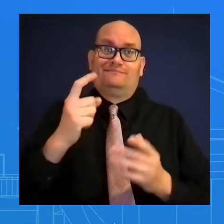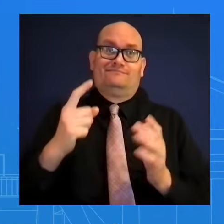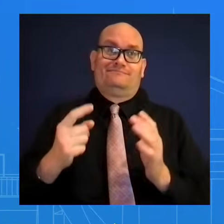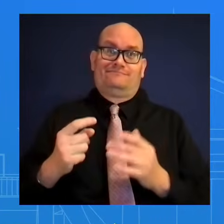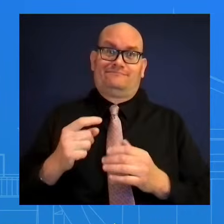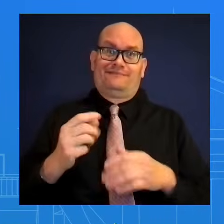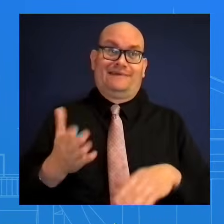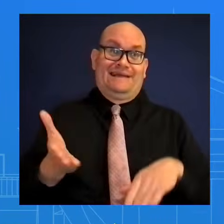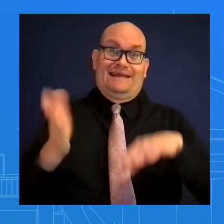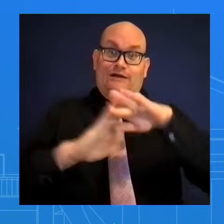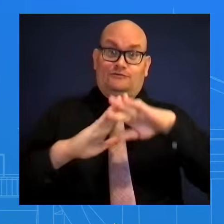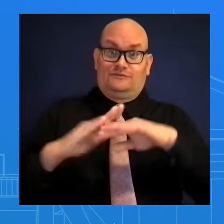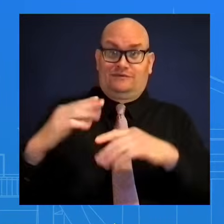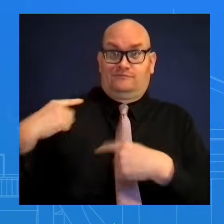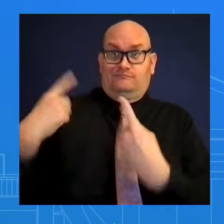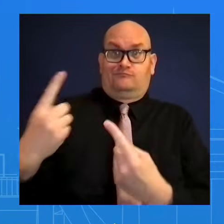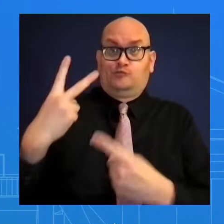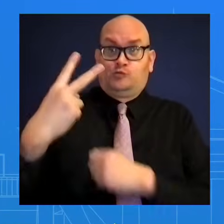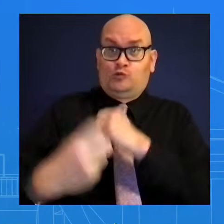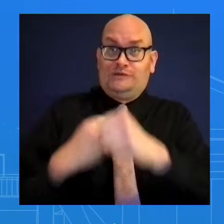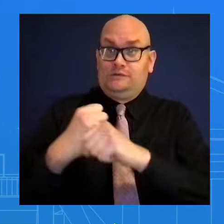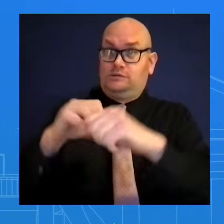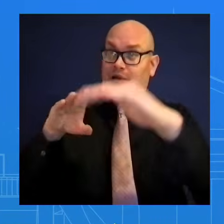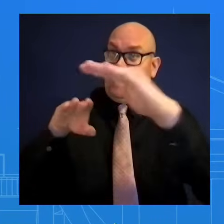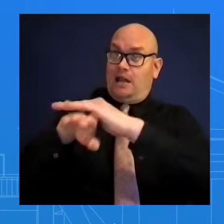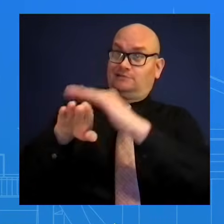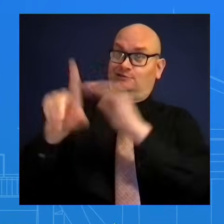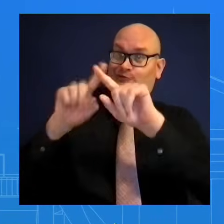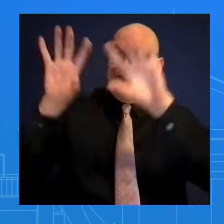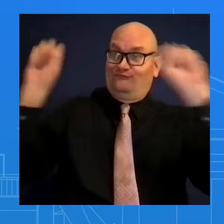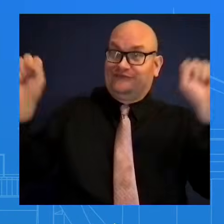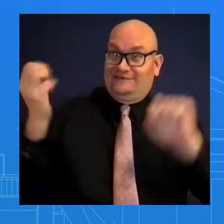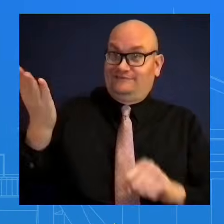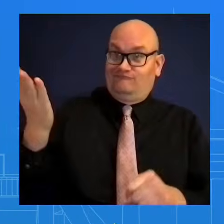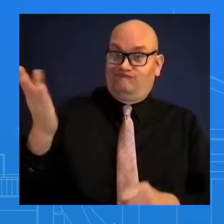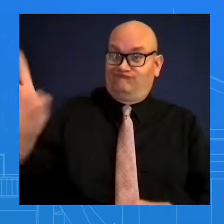the number of credentialed press in events on campus as COVID has eased.